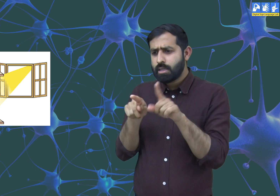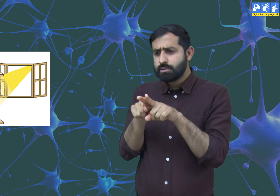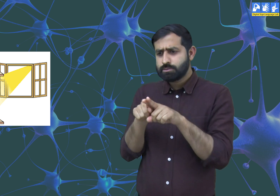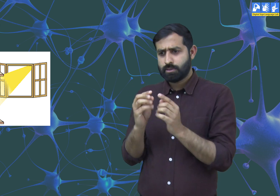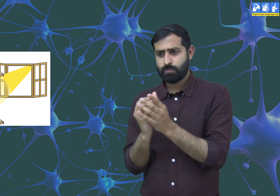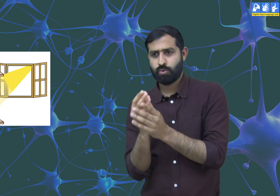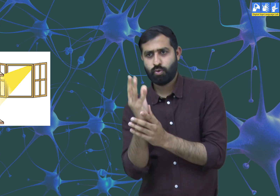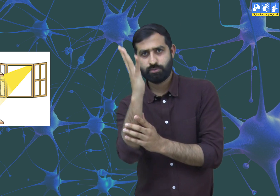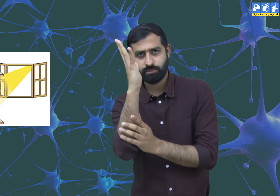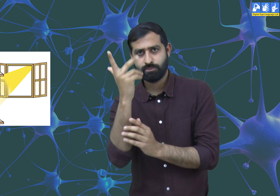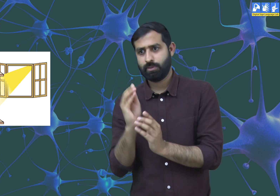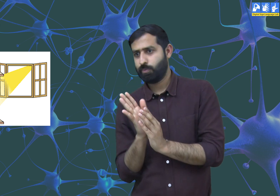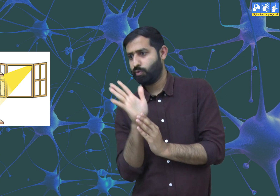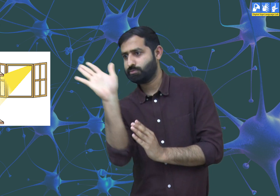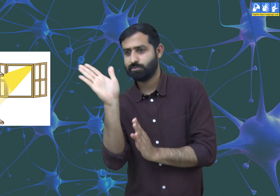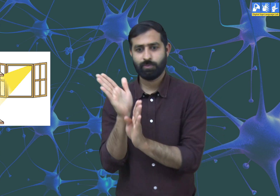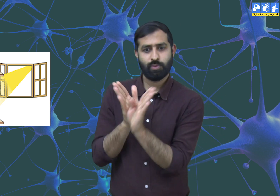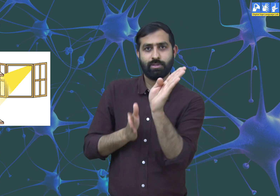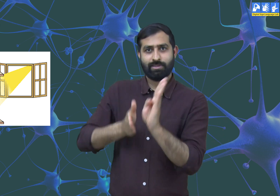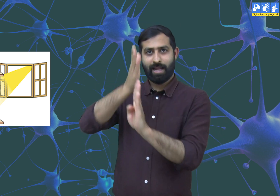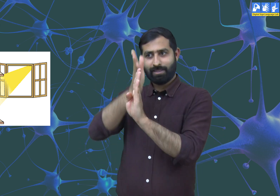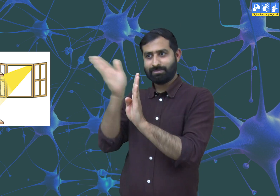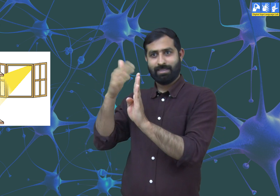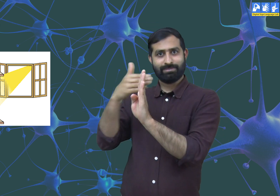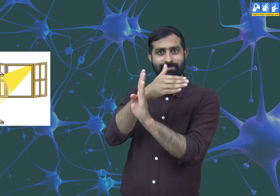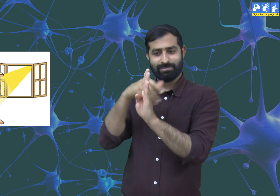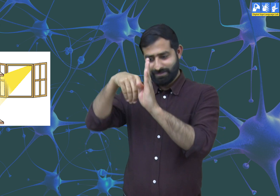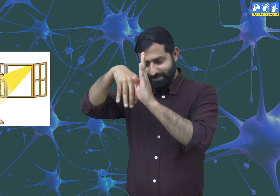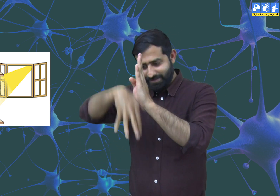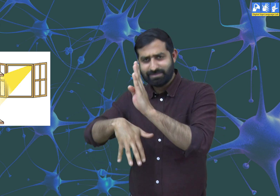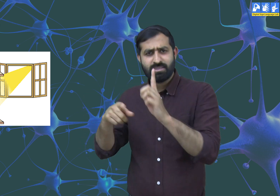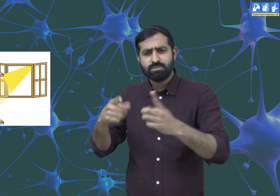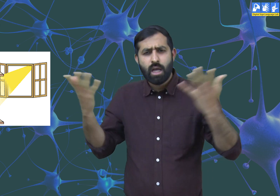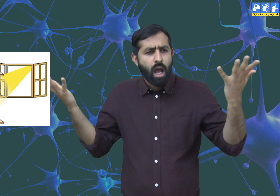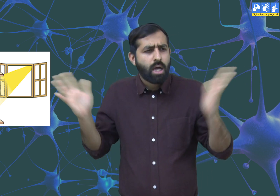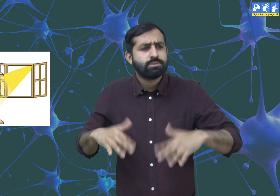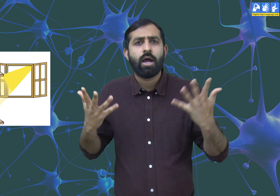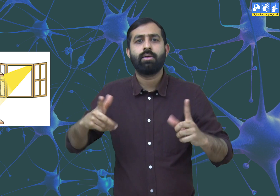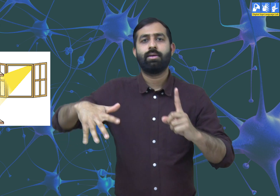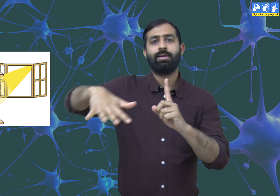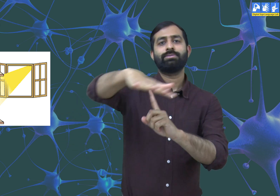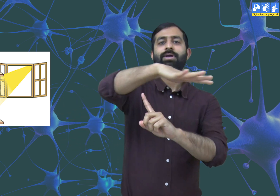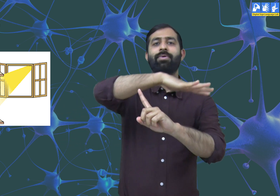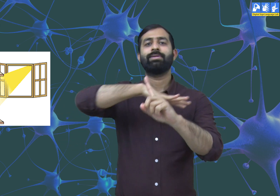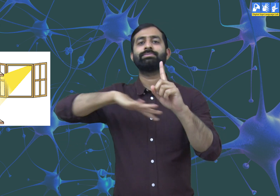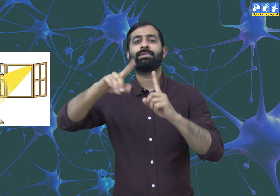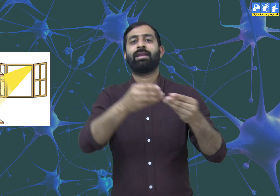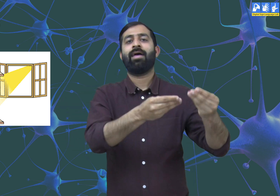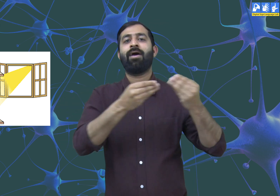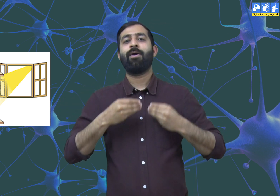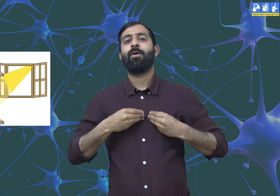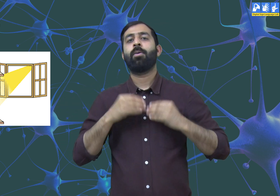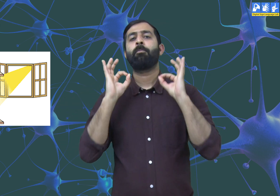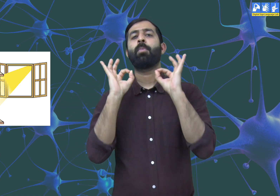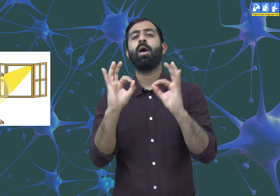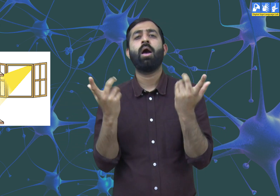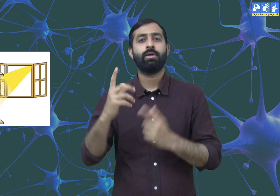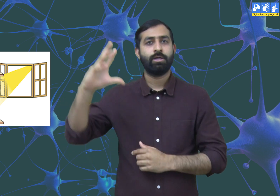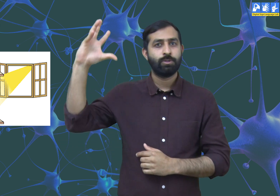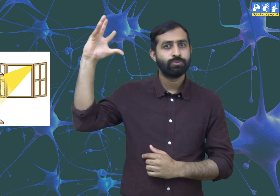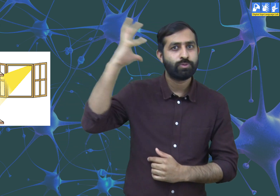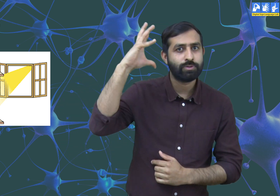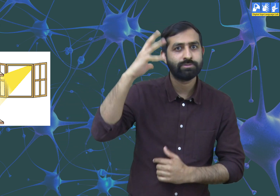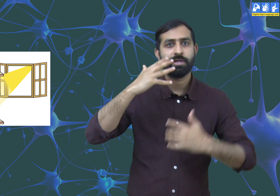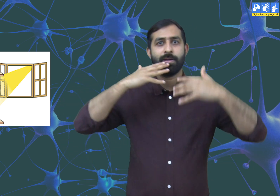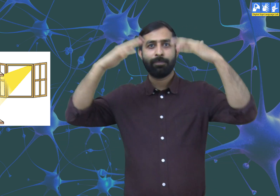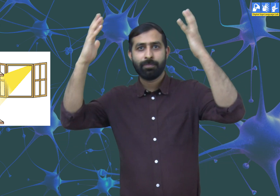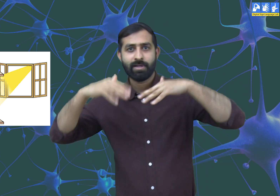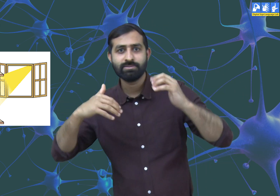Growth in plants is directional due to environmental factors. Environmental triggers such as light,